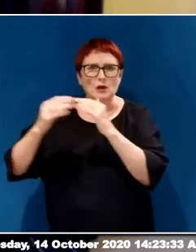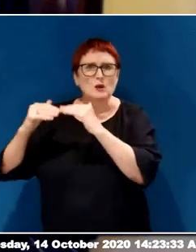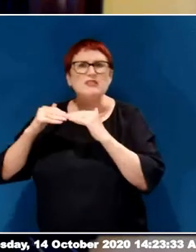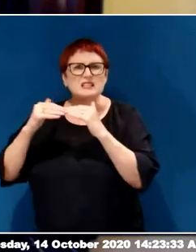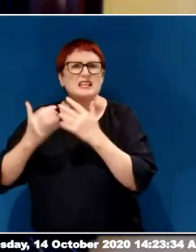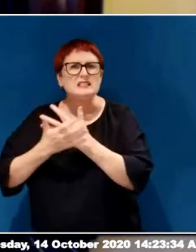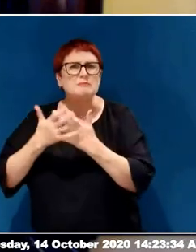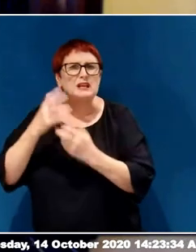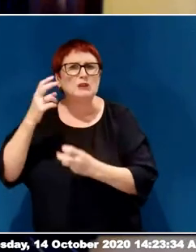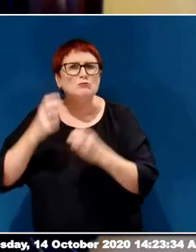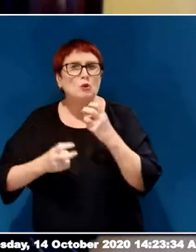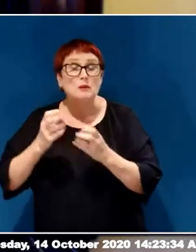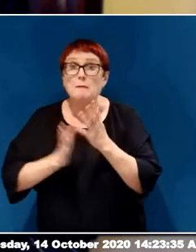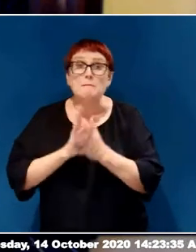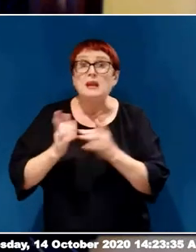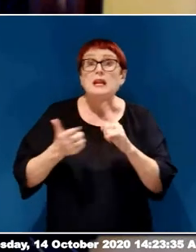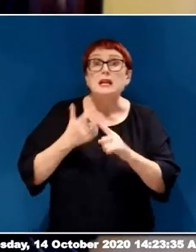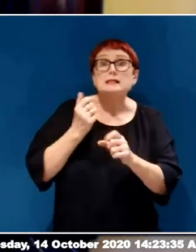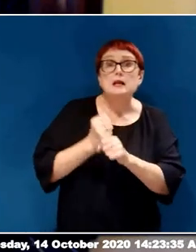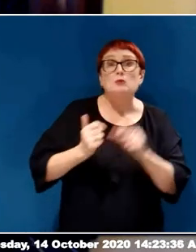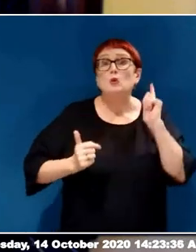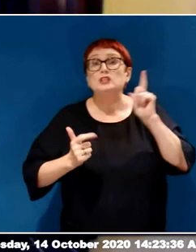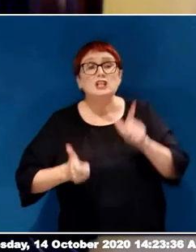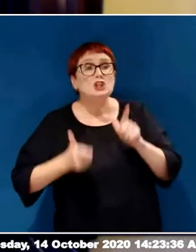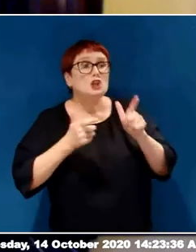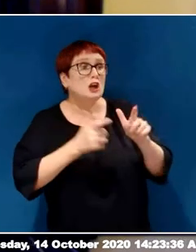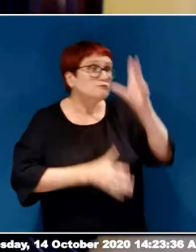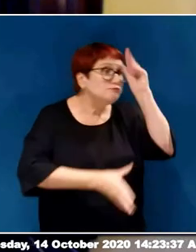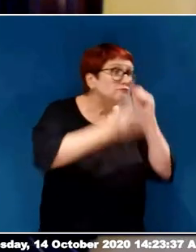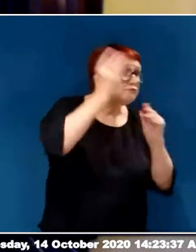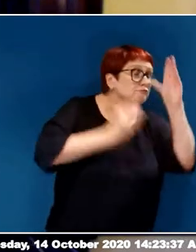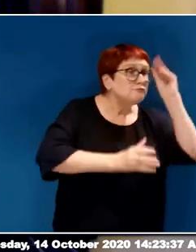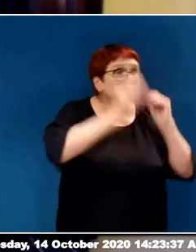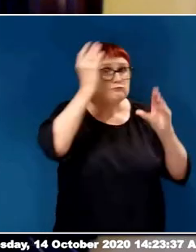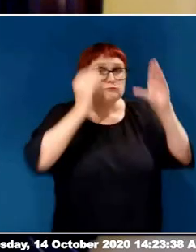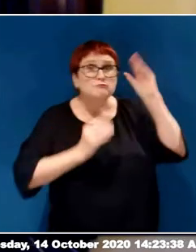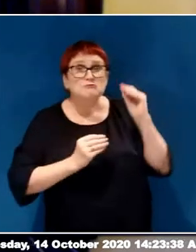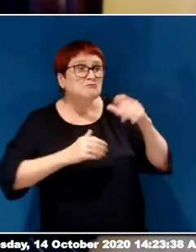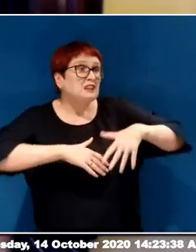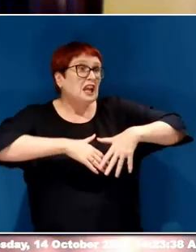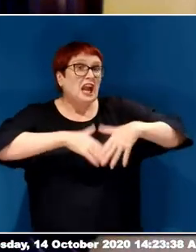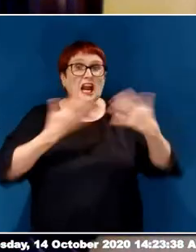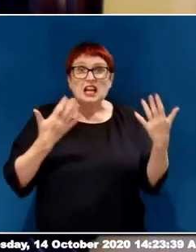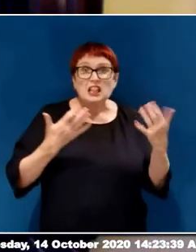lack any evidence base at all, and teachers in the public system are using